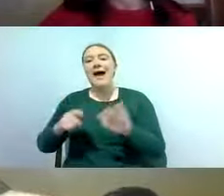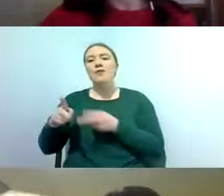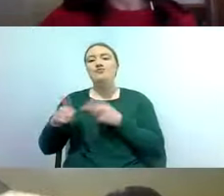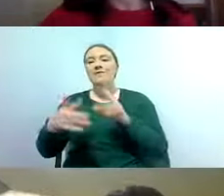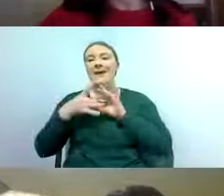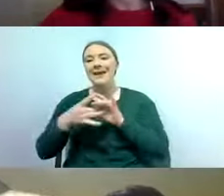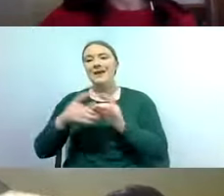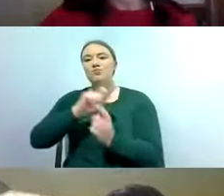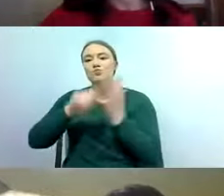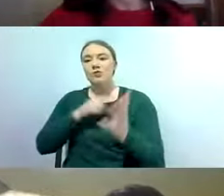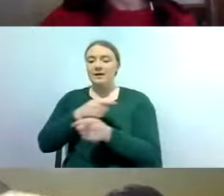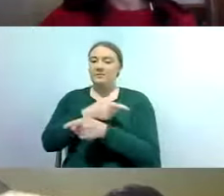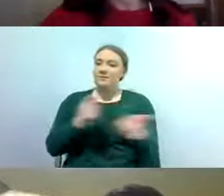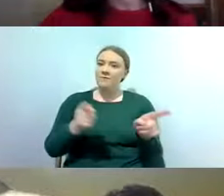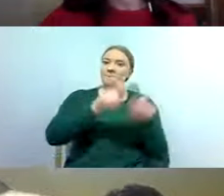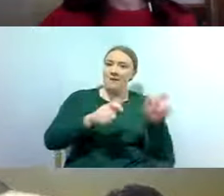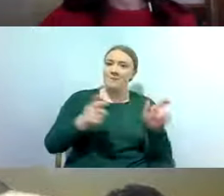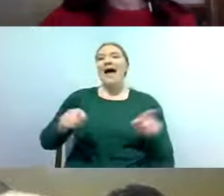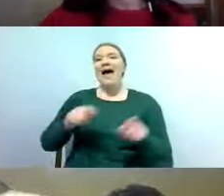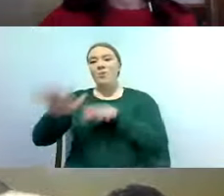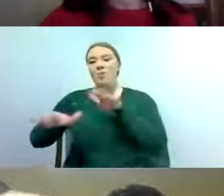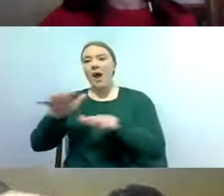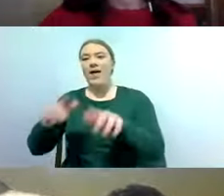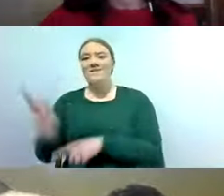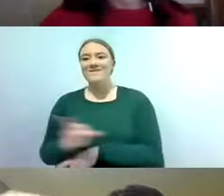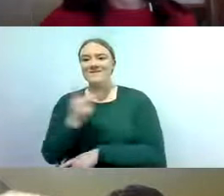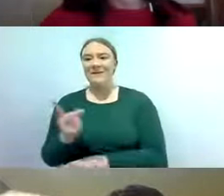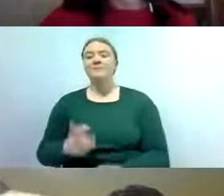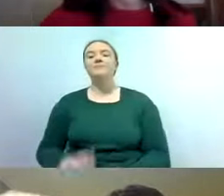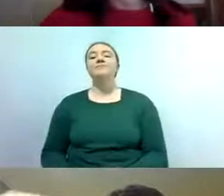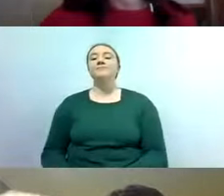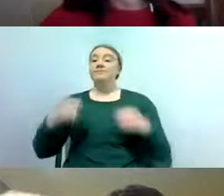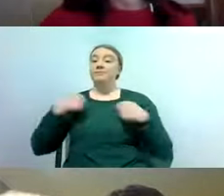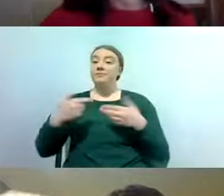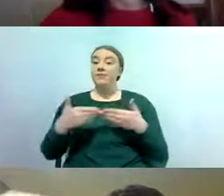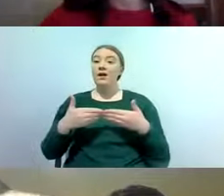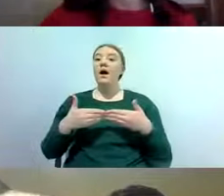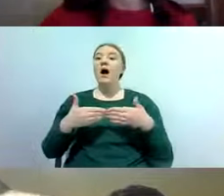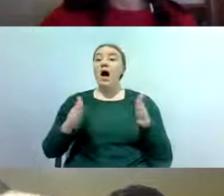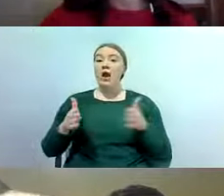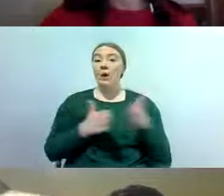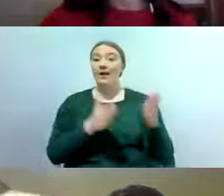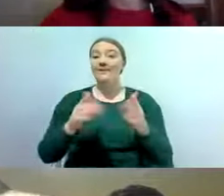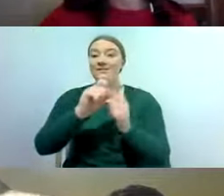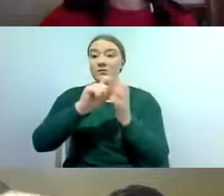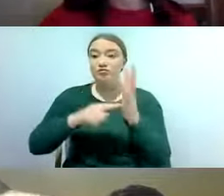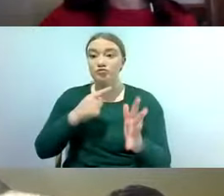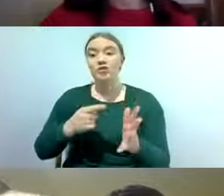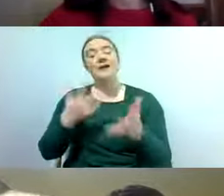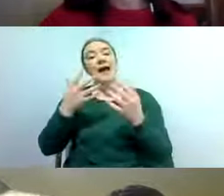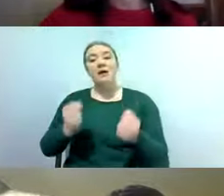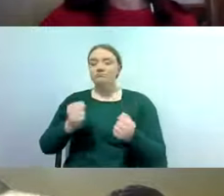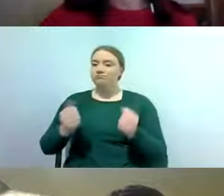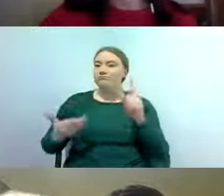for people and wildlife the unlocking the severn project is providing fish passage on six barriers